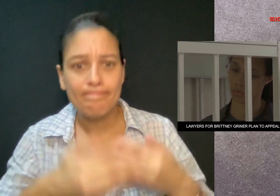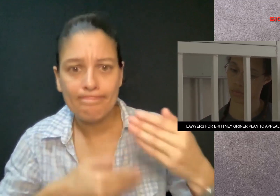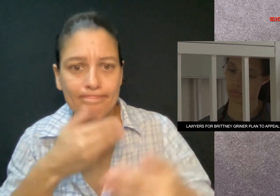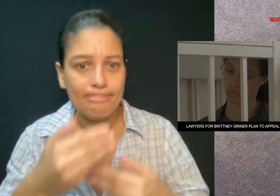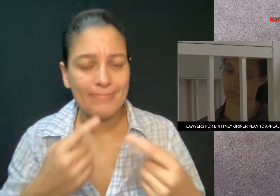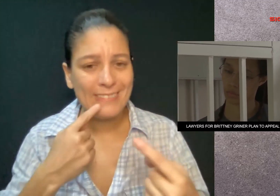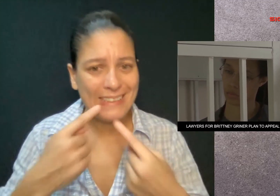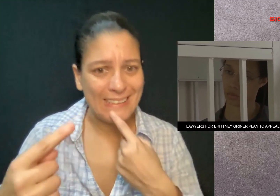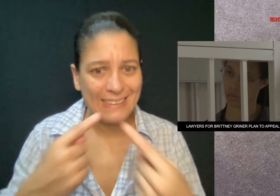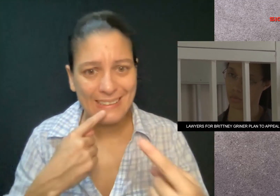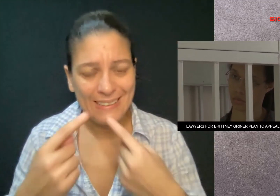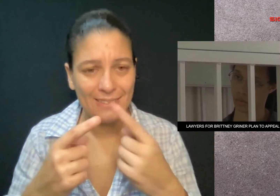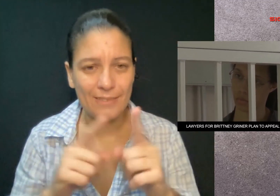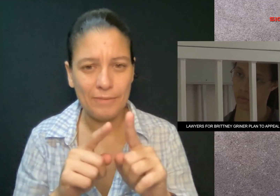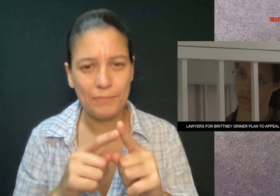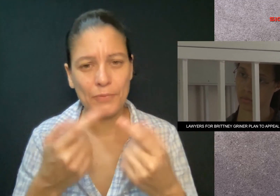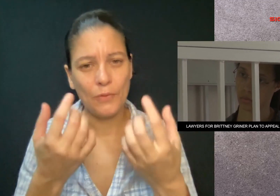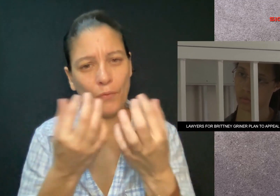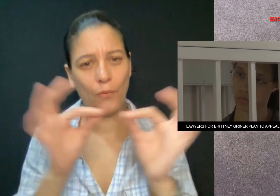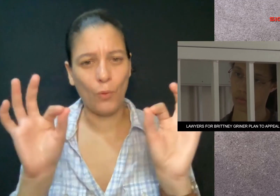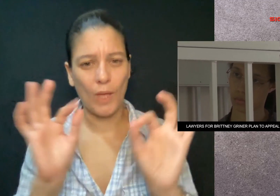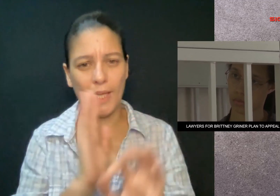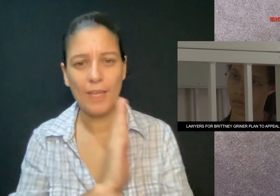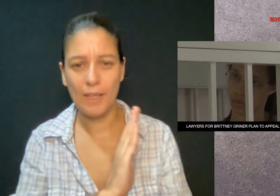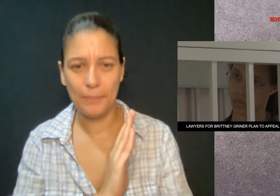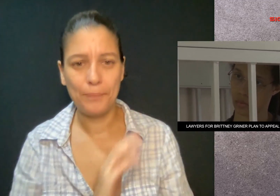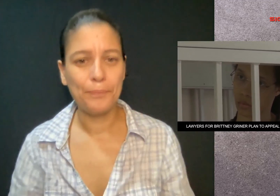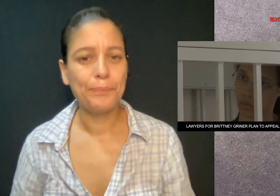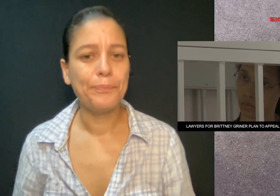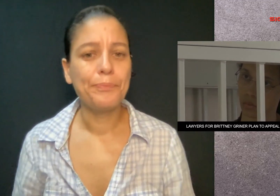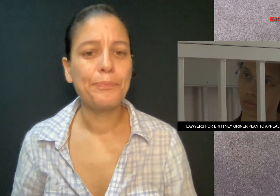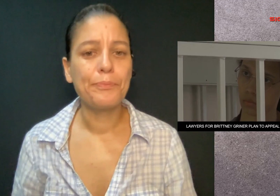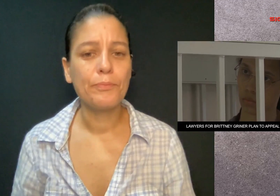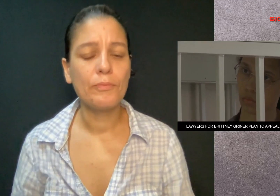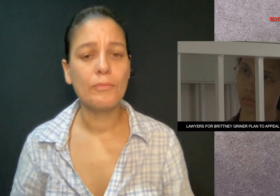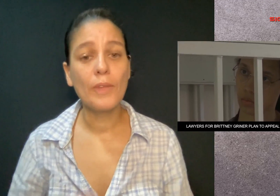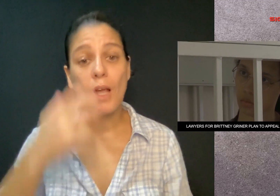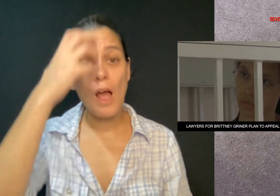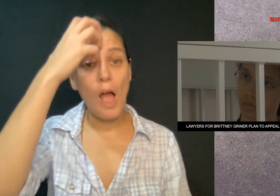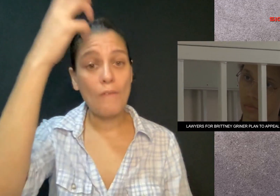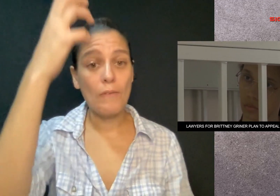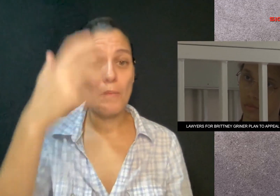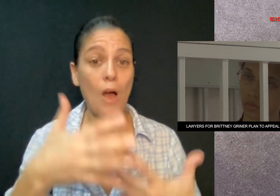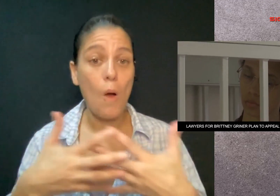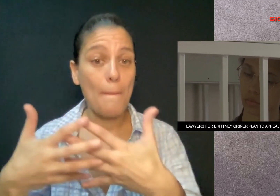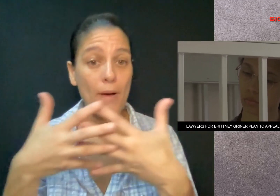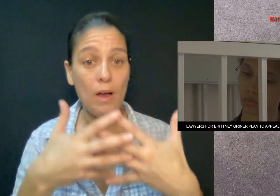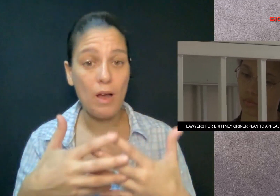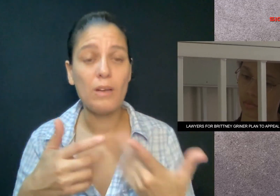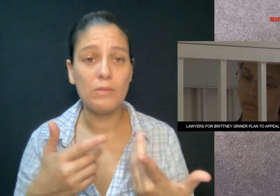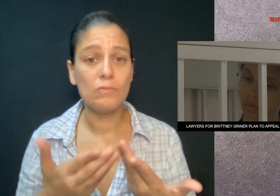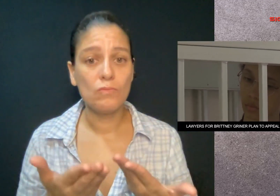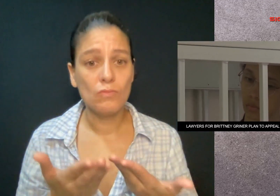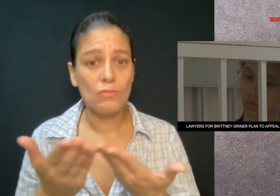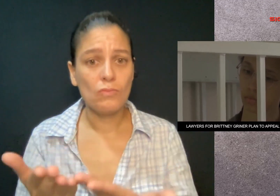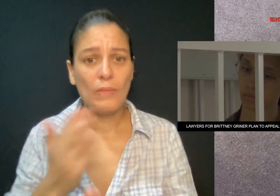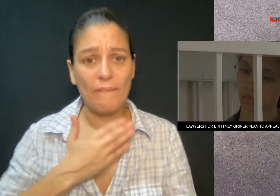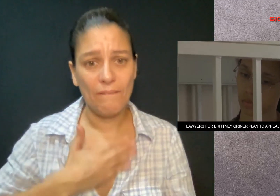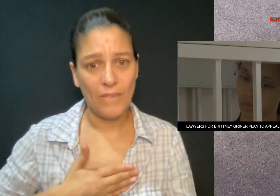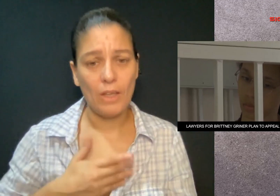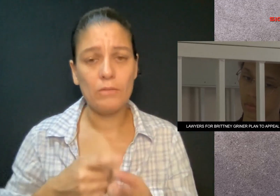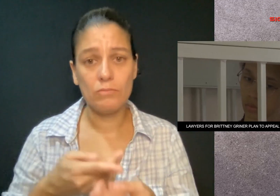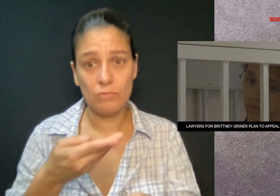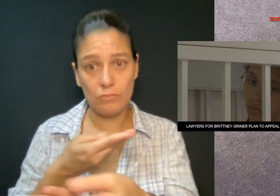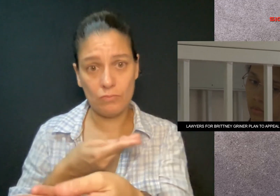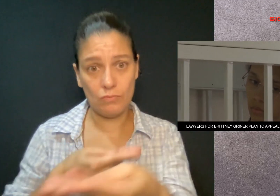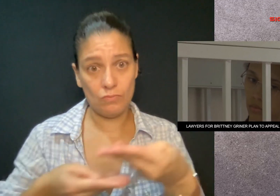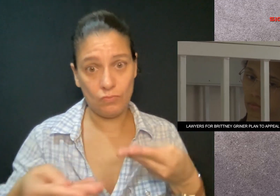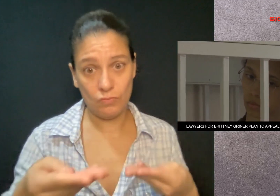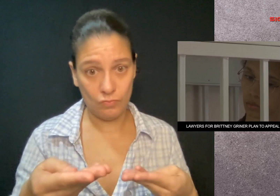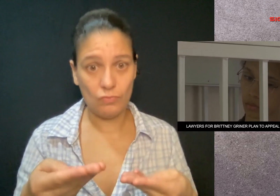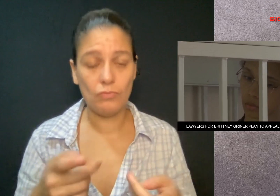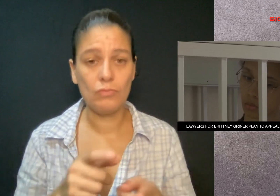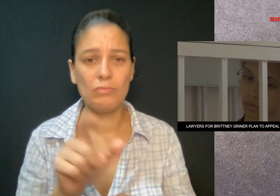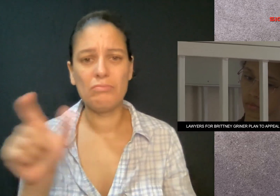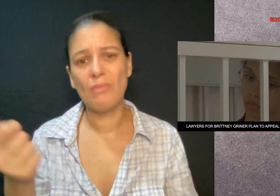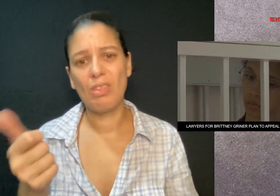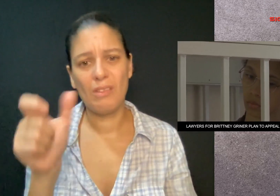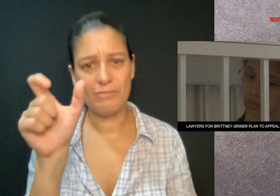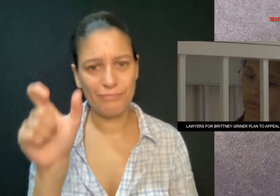administration is continuing to negotiate her release